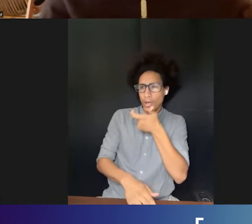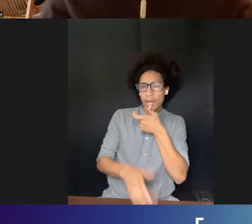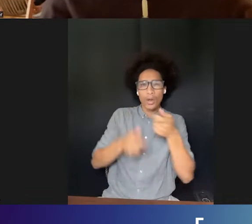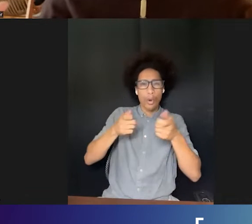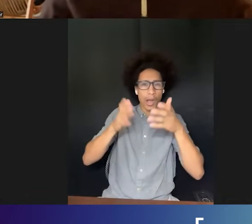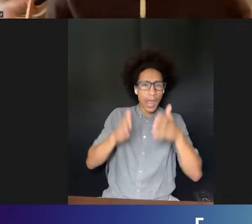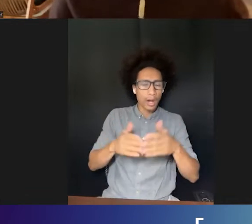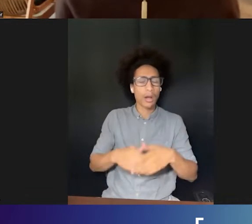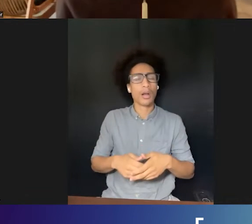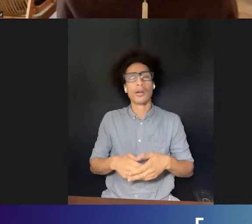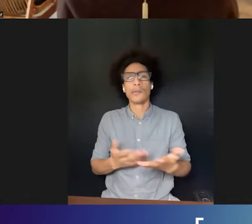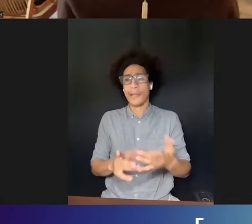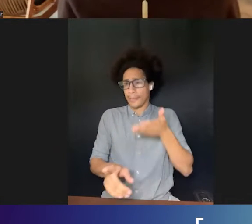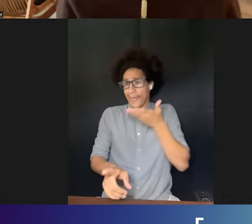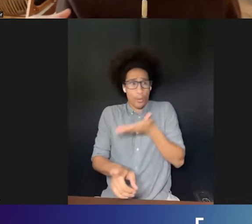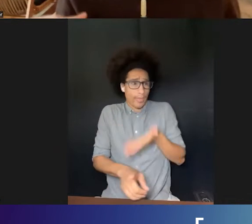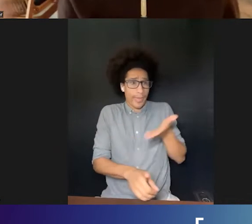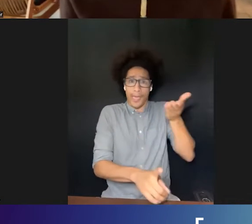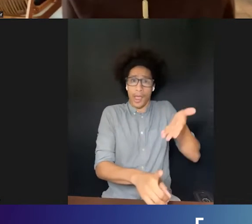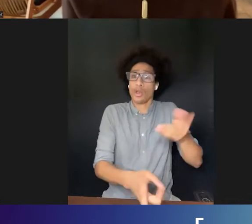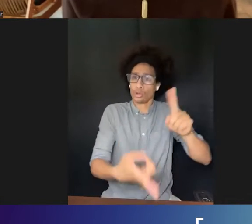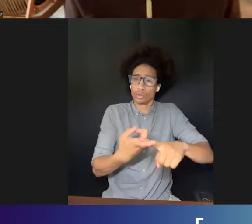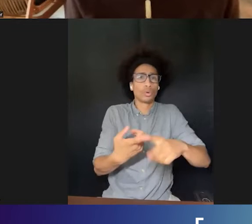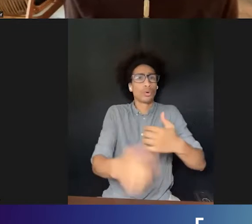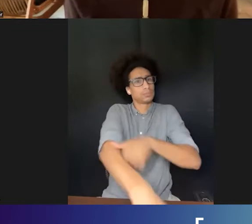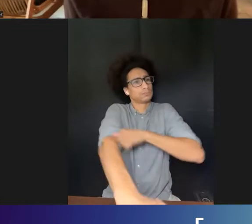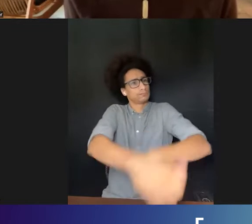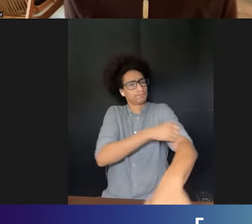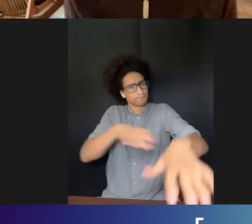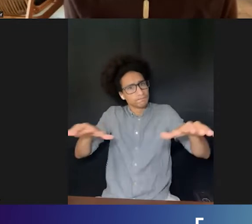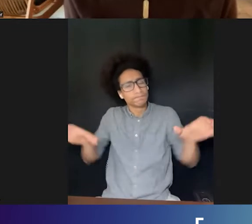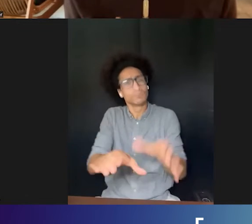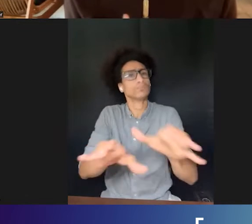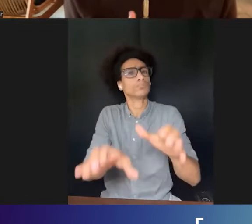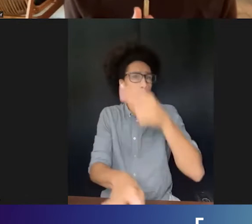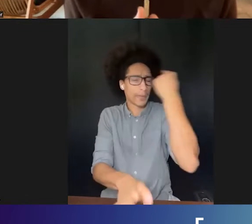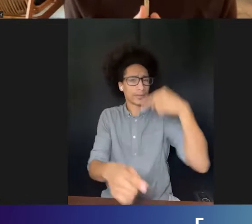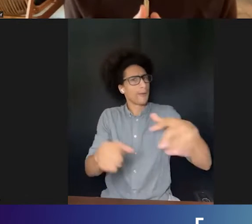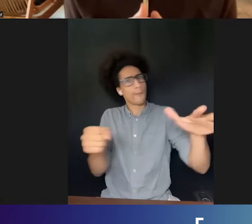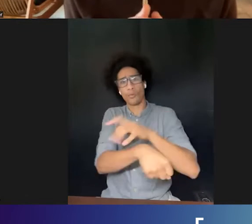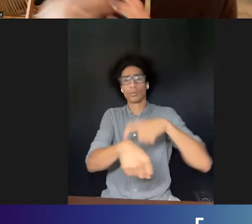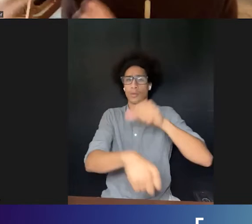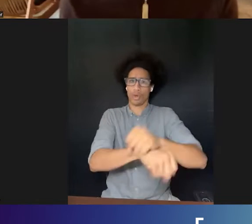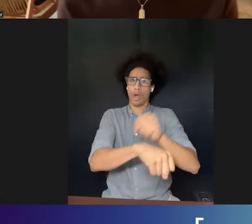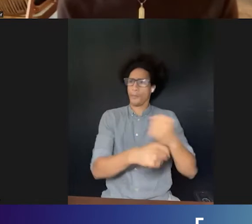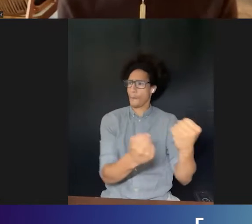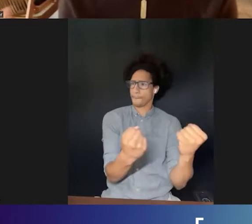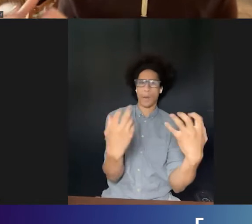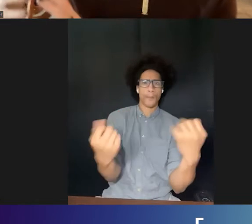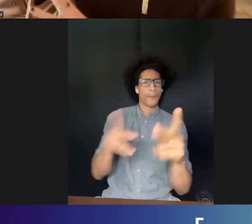because it was a full time job for multiple people to be doing that work. And so, you know, and that was with the support of